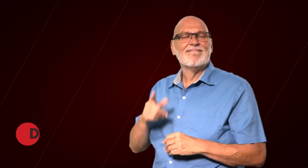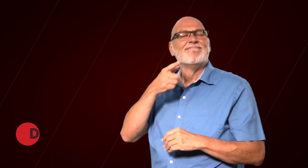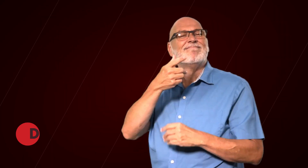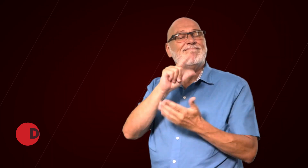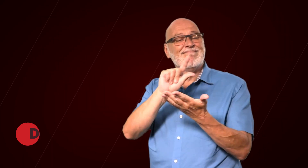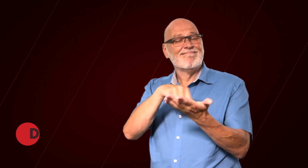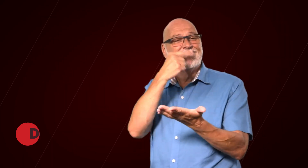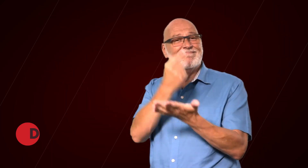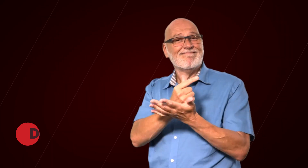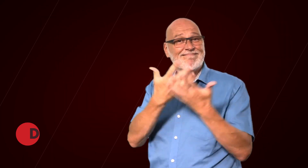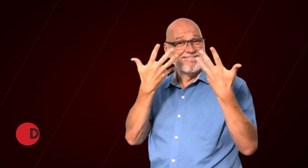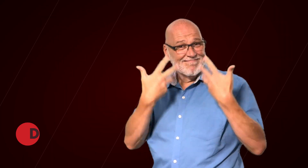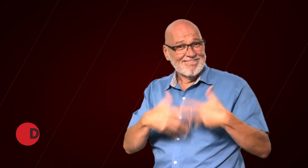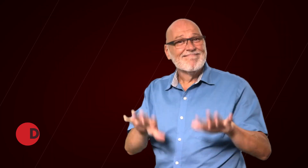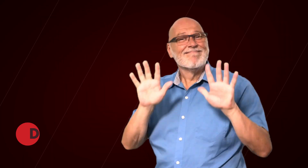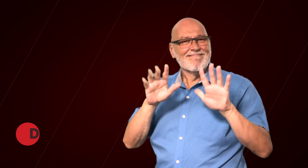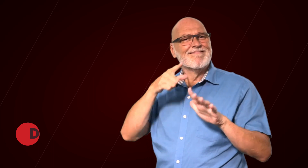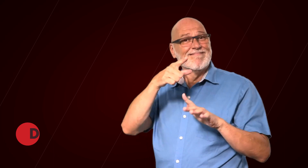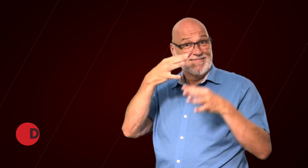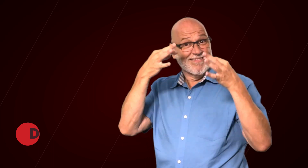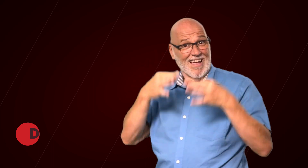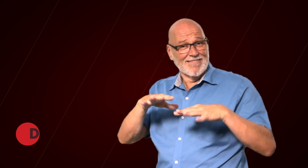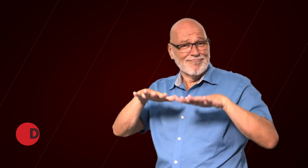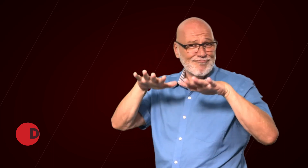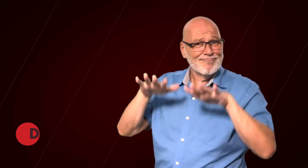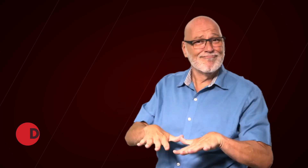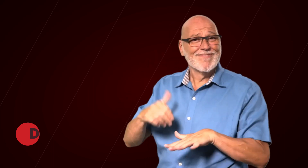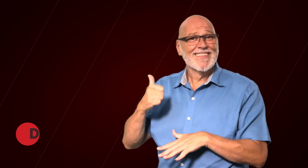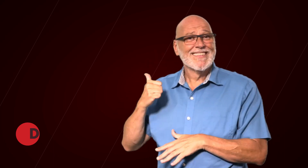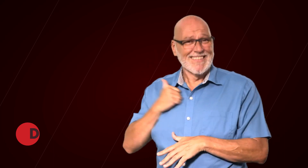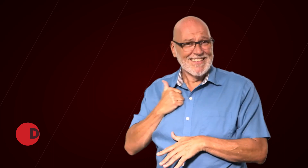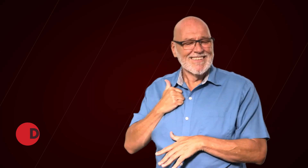[Anselmo]: After you graduated, you decided to stay in Canada.